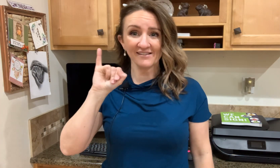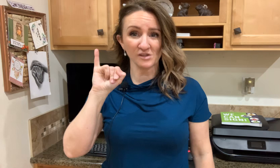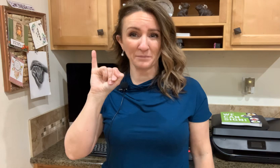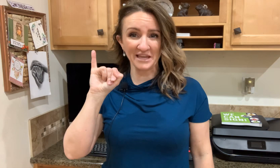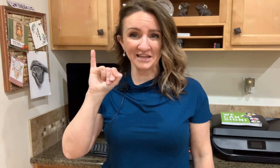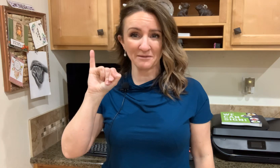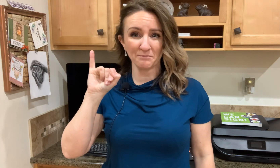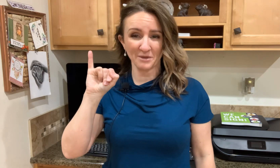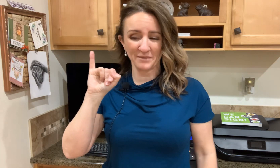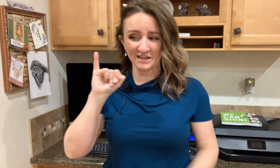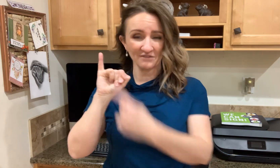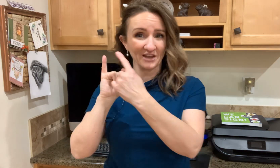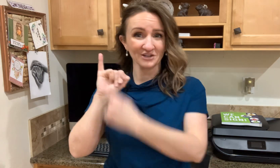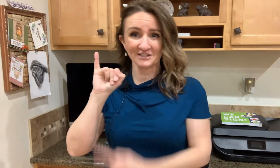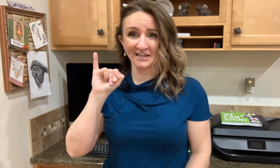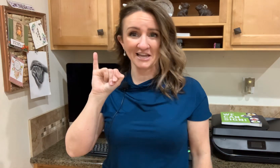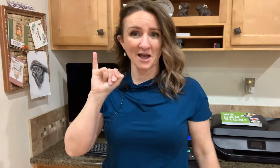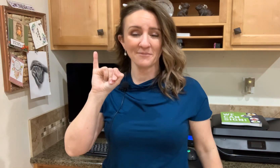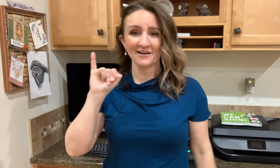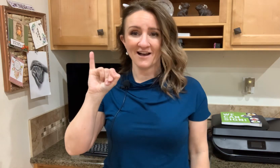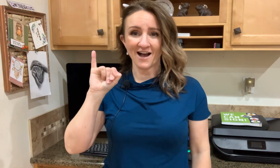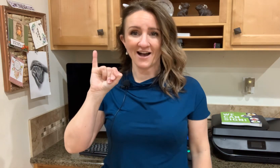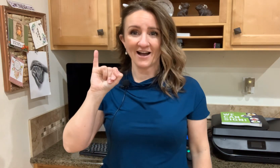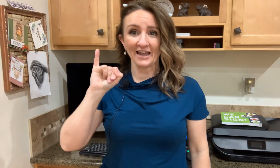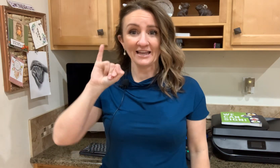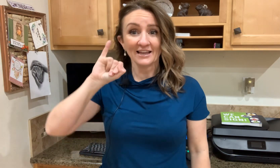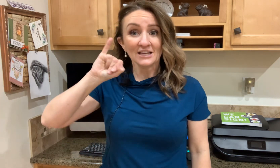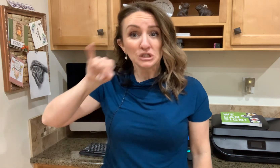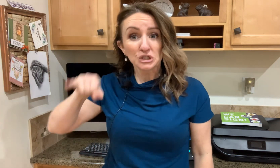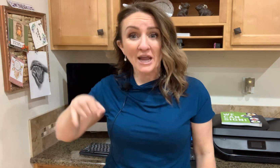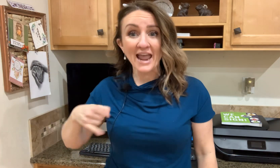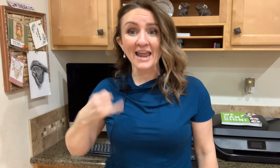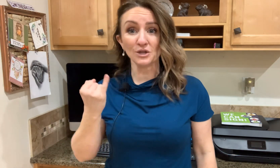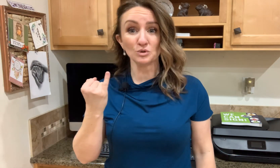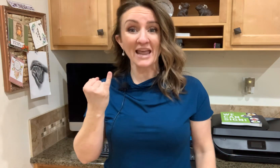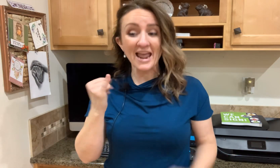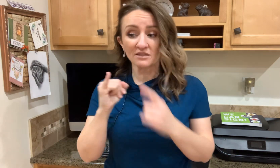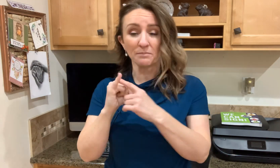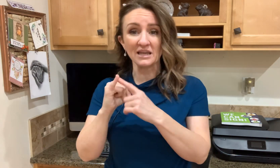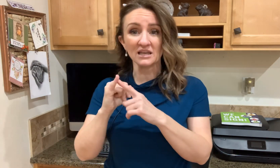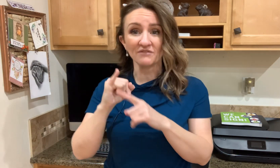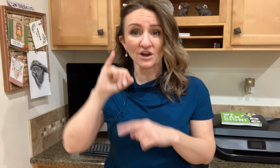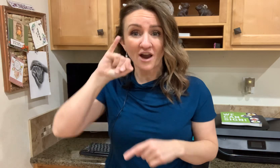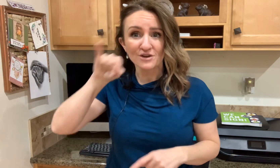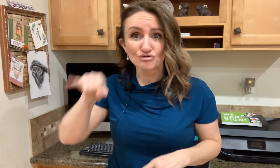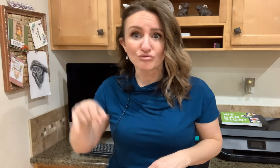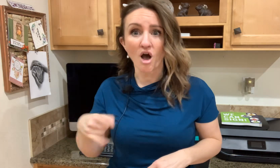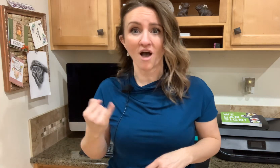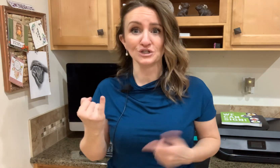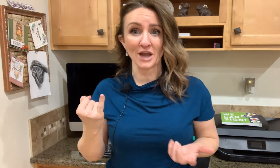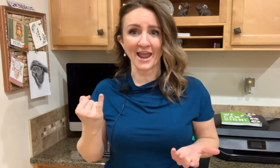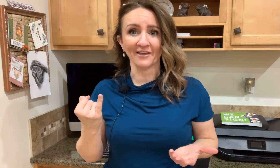the pinky finger sticking up, I. J, you take the pinky finger and draw a J in